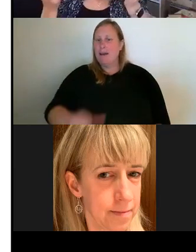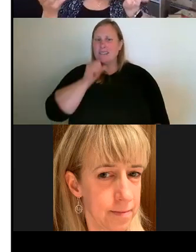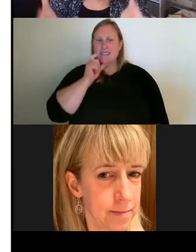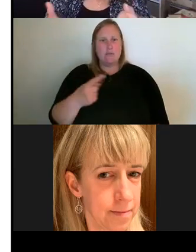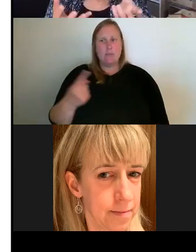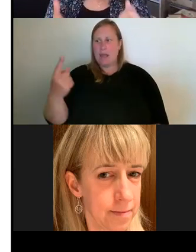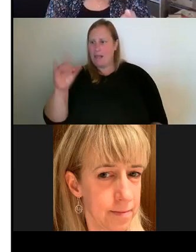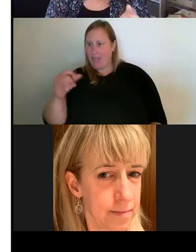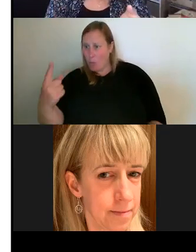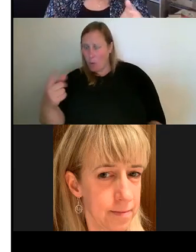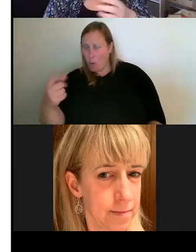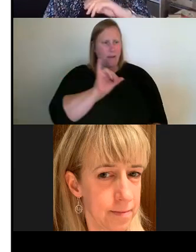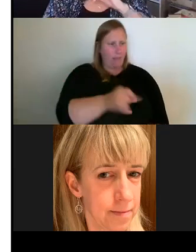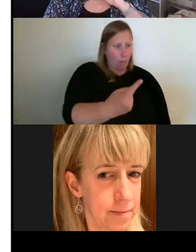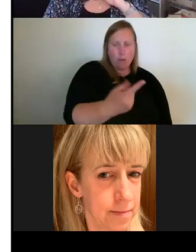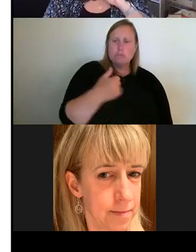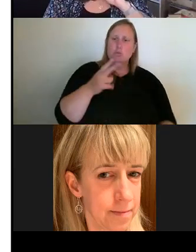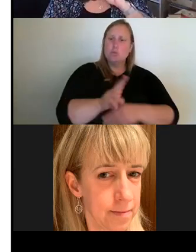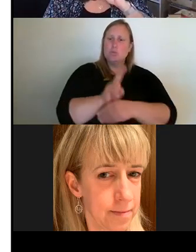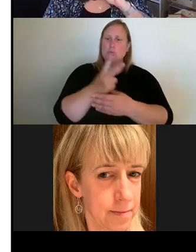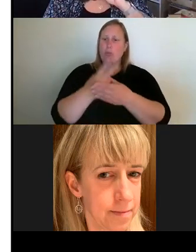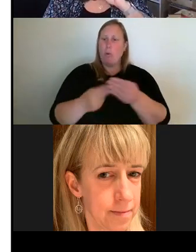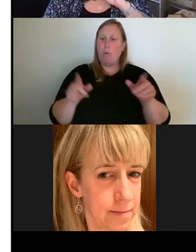Use both.